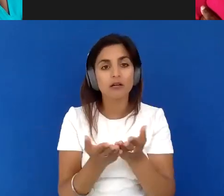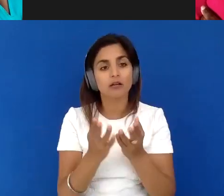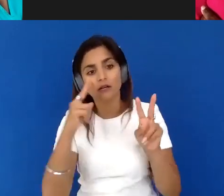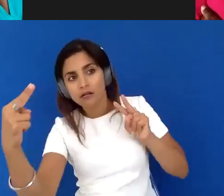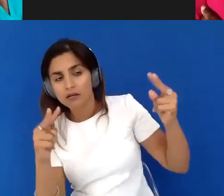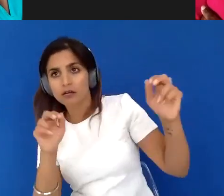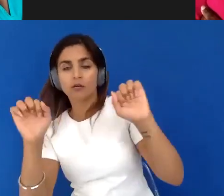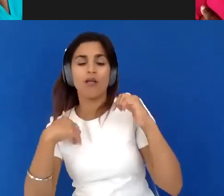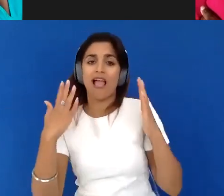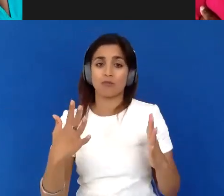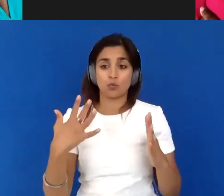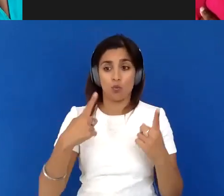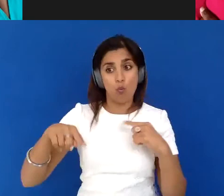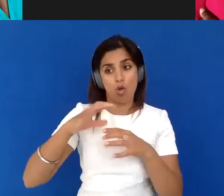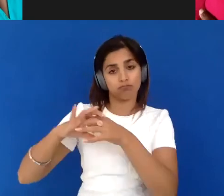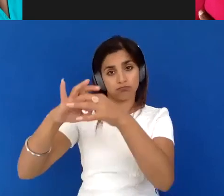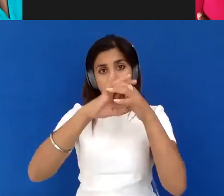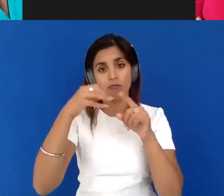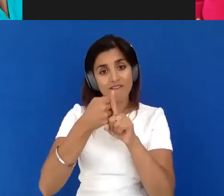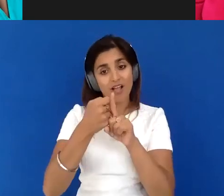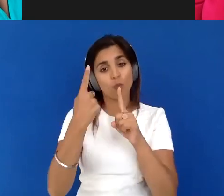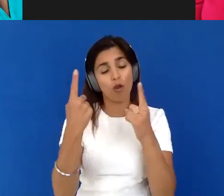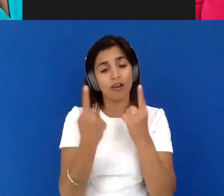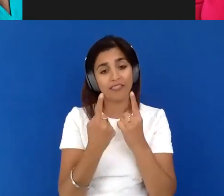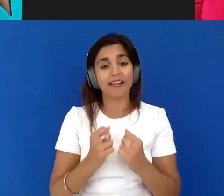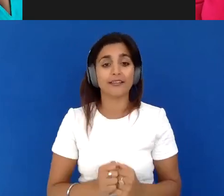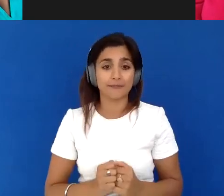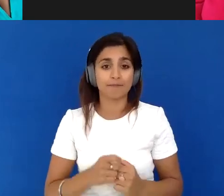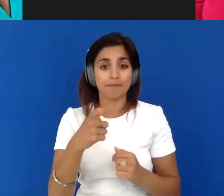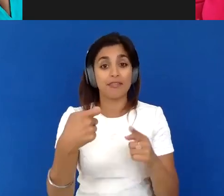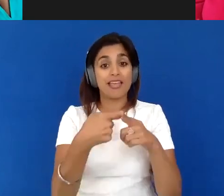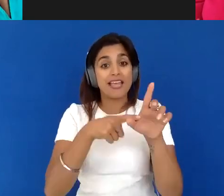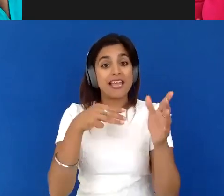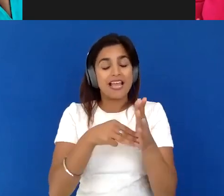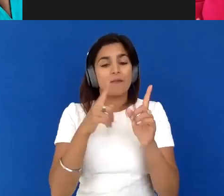so yeah listen I think we need to go to the question and answers. Does anyone